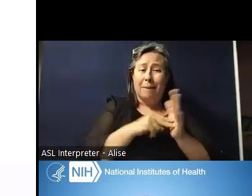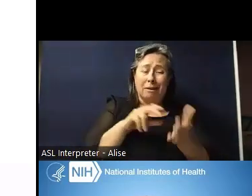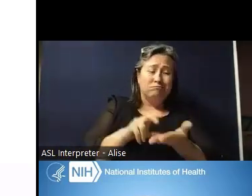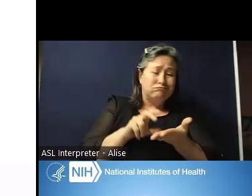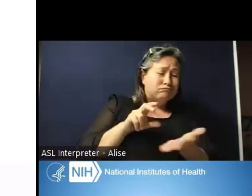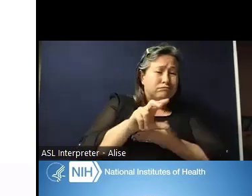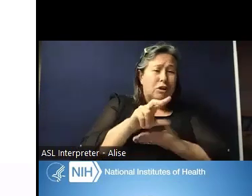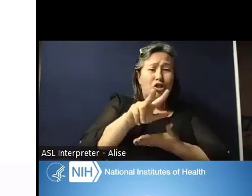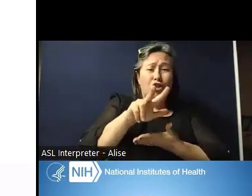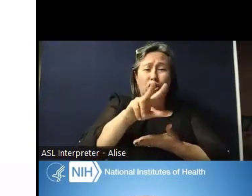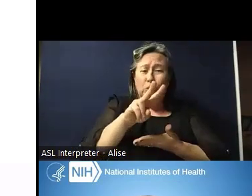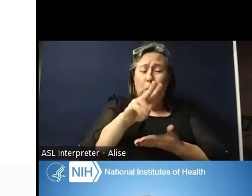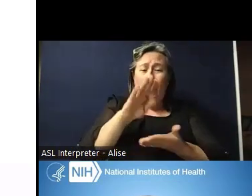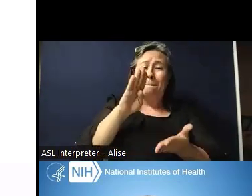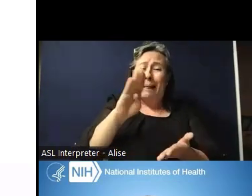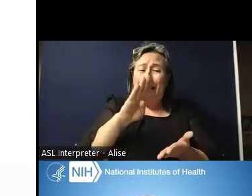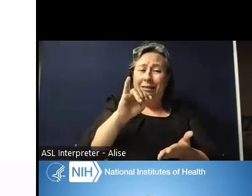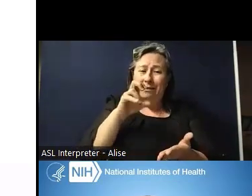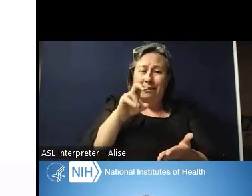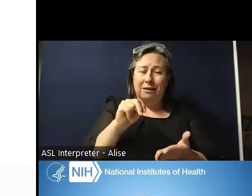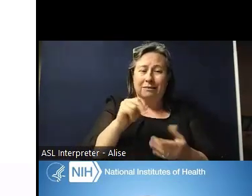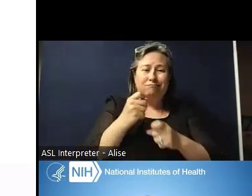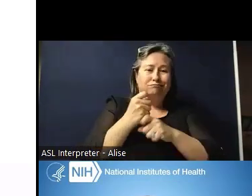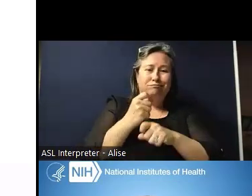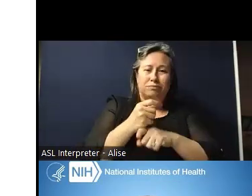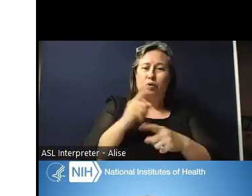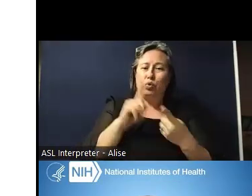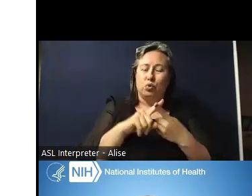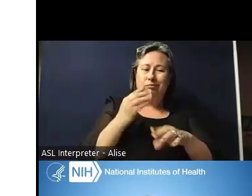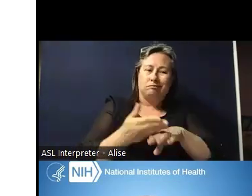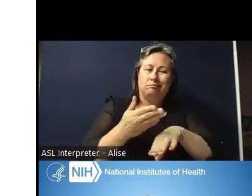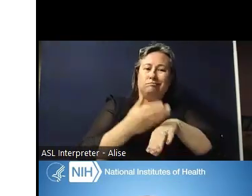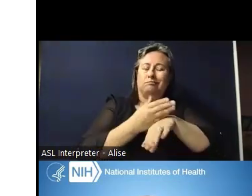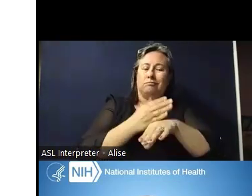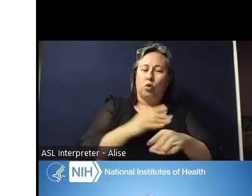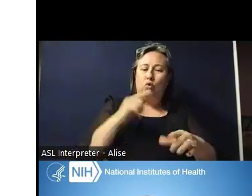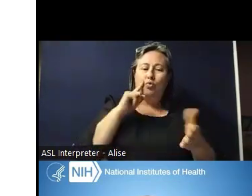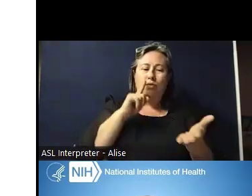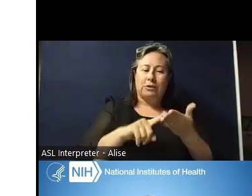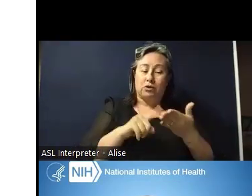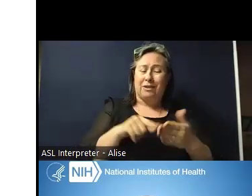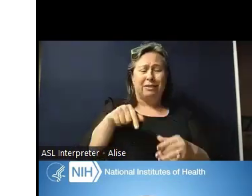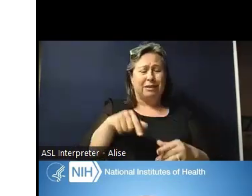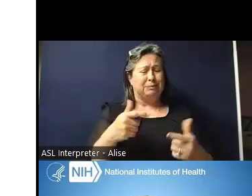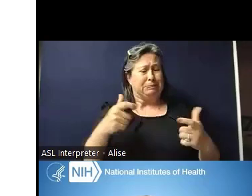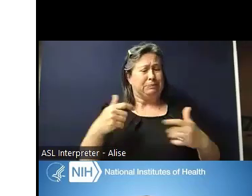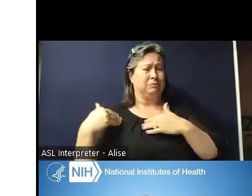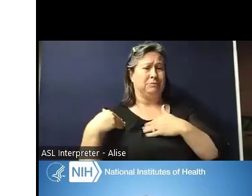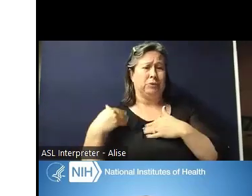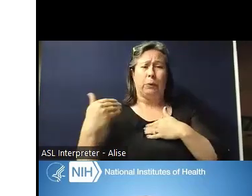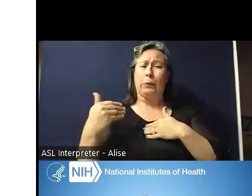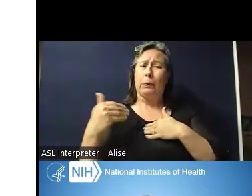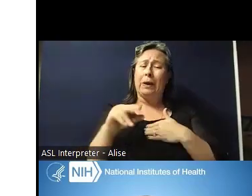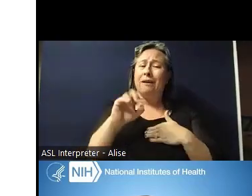annually towards research. Because of this big responsibility, NIH has developed numerous policies